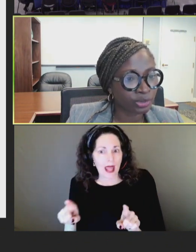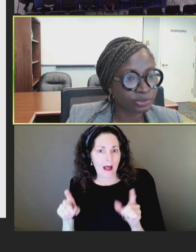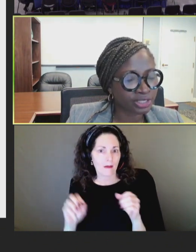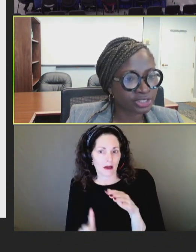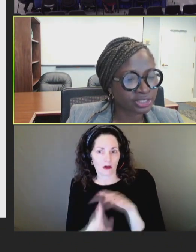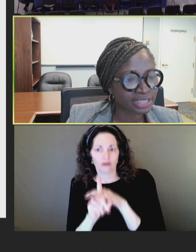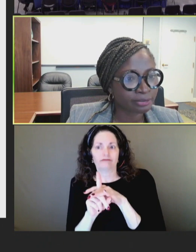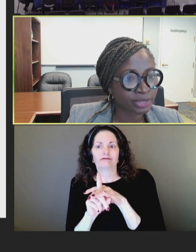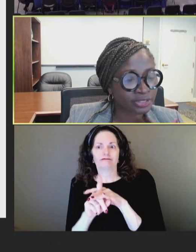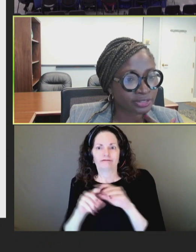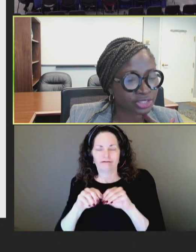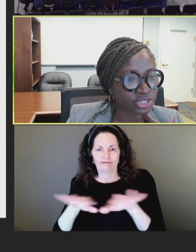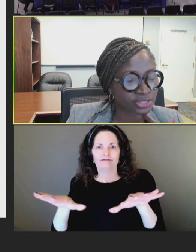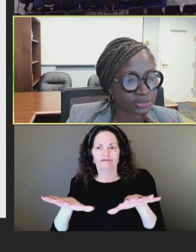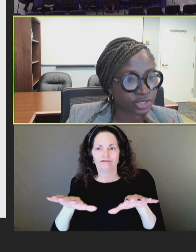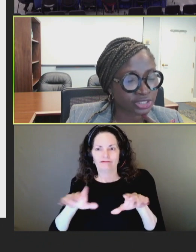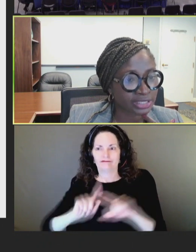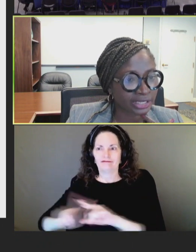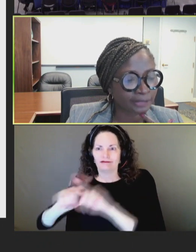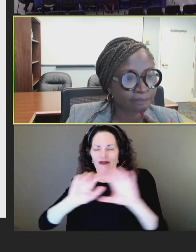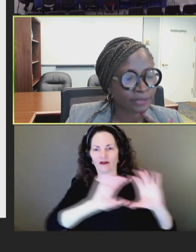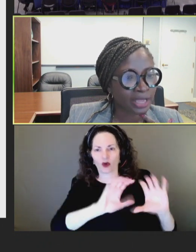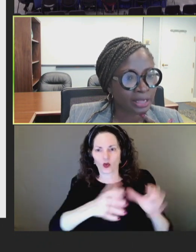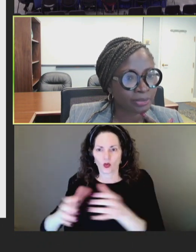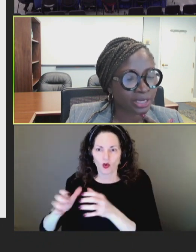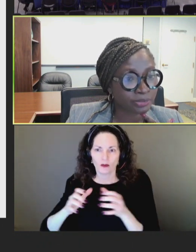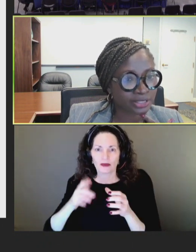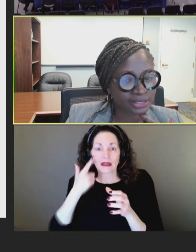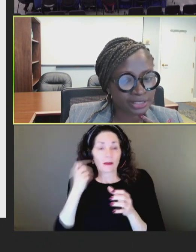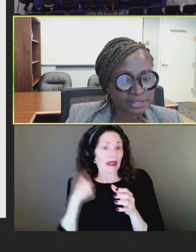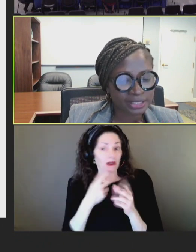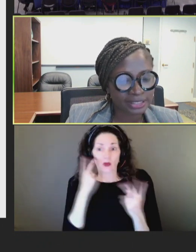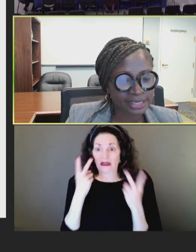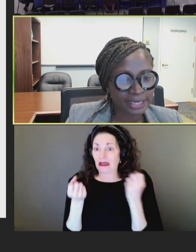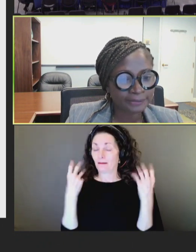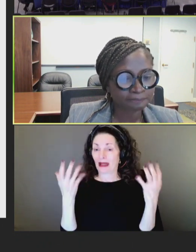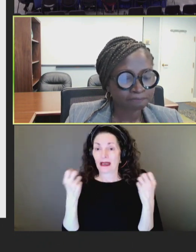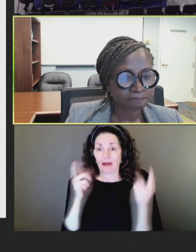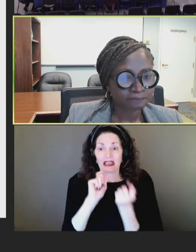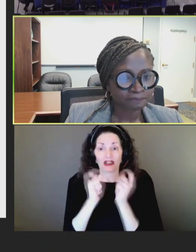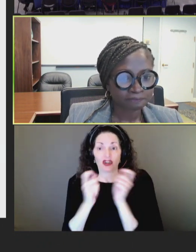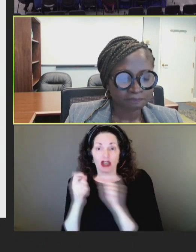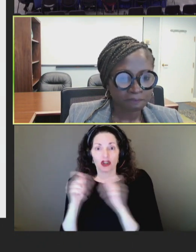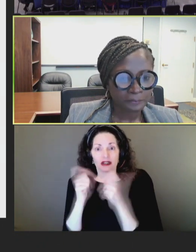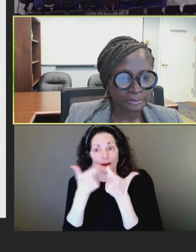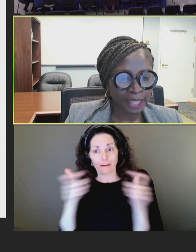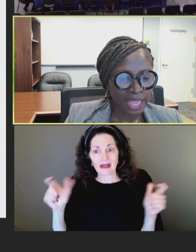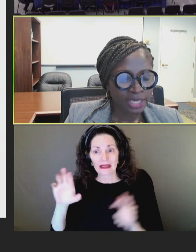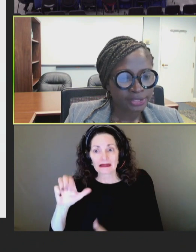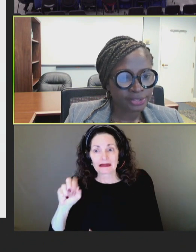populations and because of the changes we're seeing in big cities. Next slide.